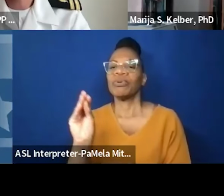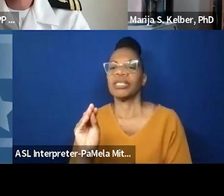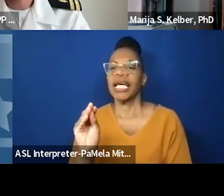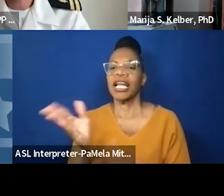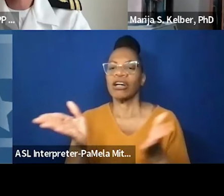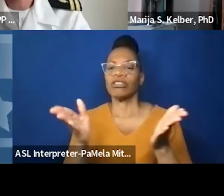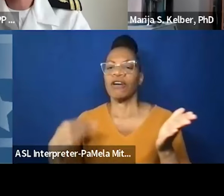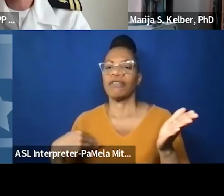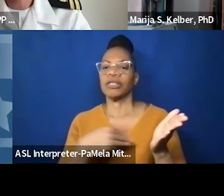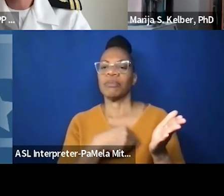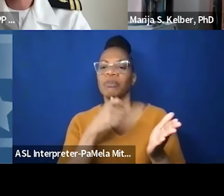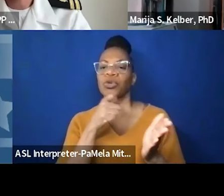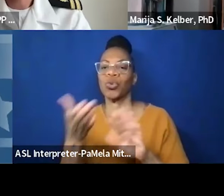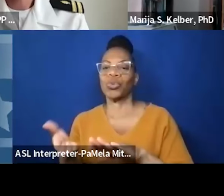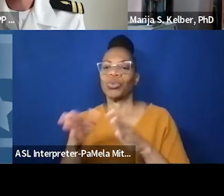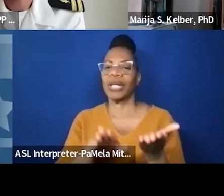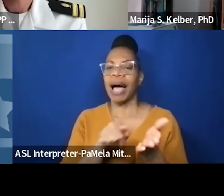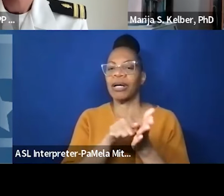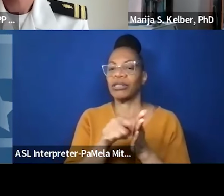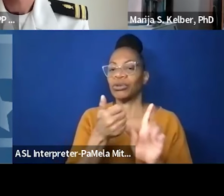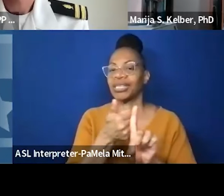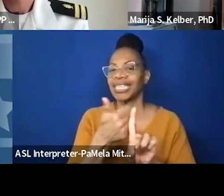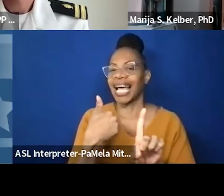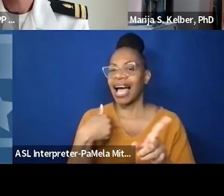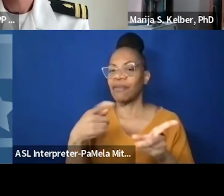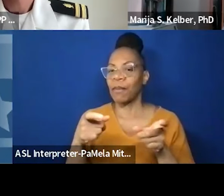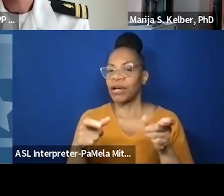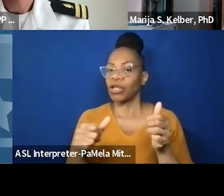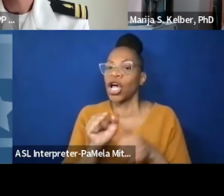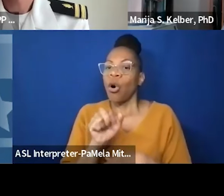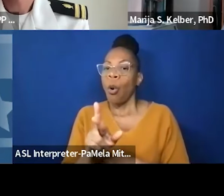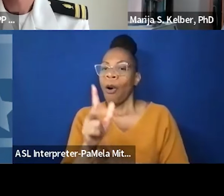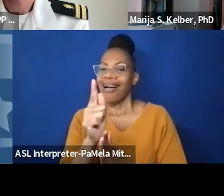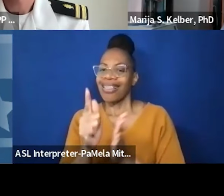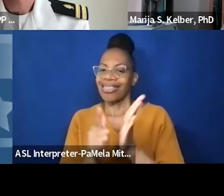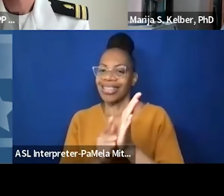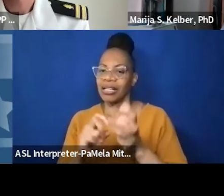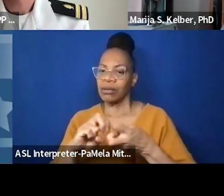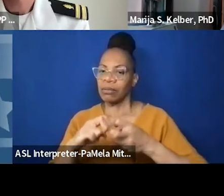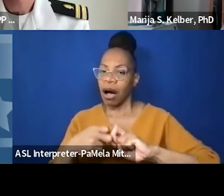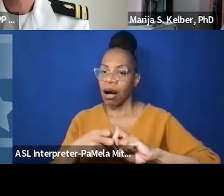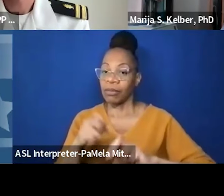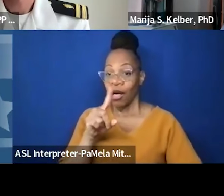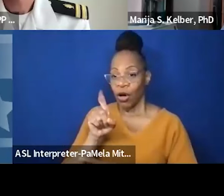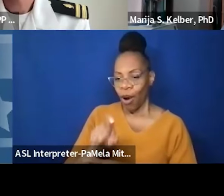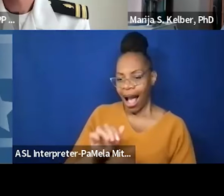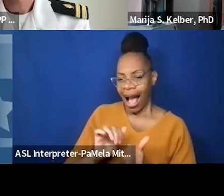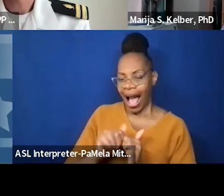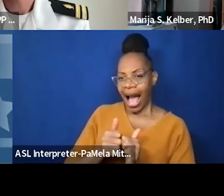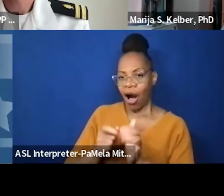who die by suicide have administrative or legal issues. And the question was, "How are those suicide rates